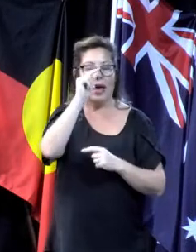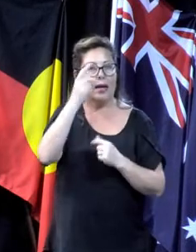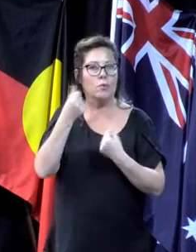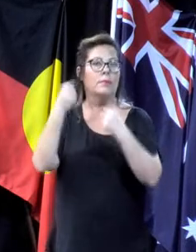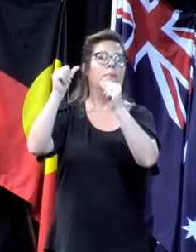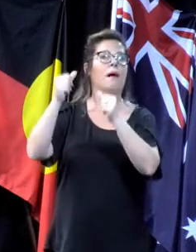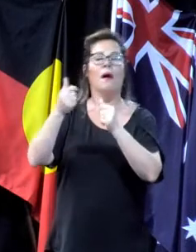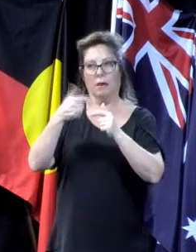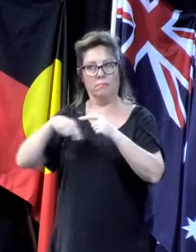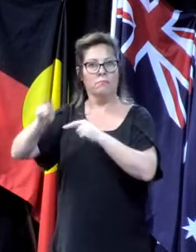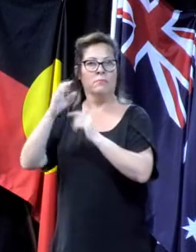They come to our school.